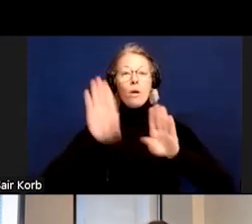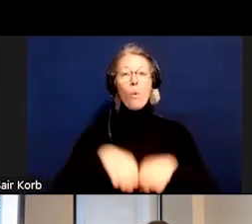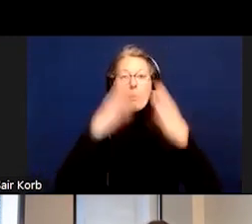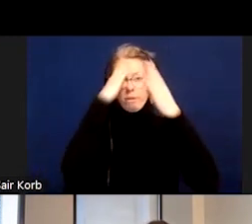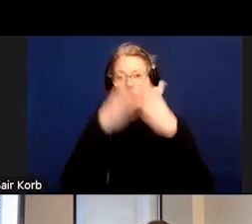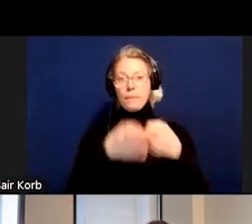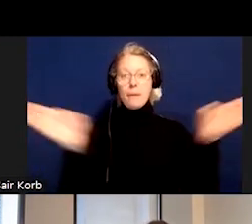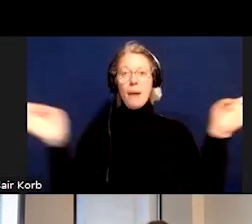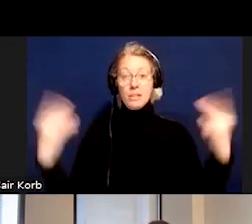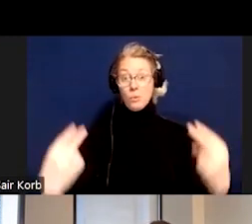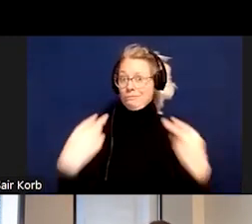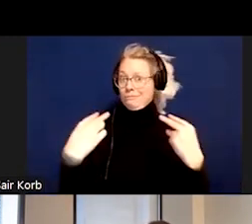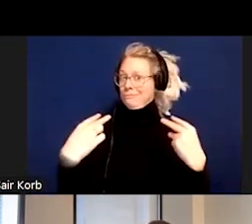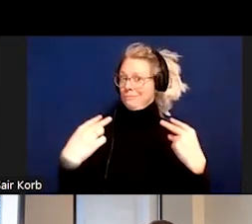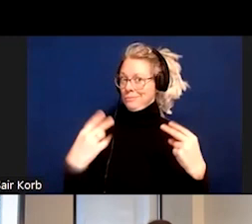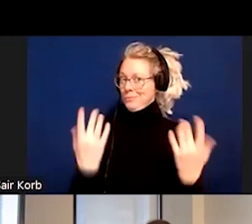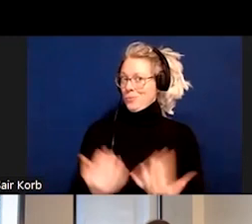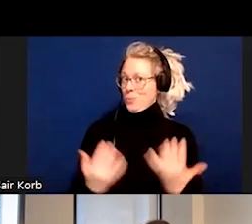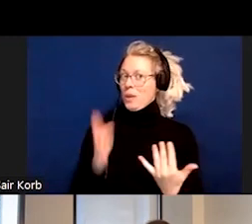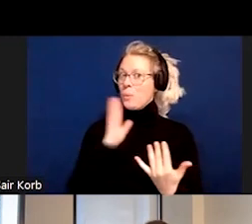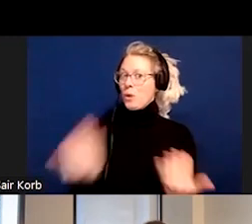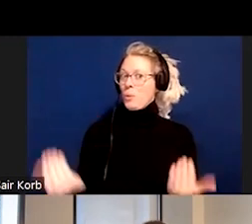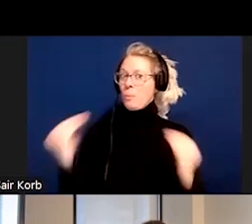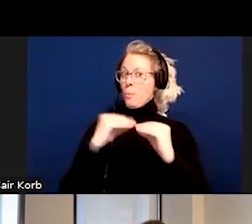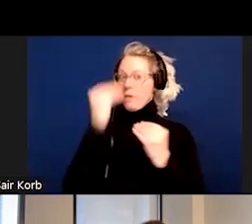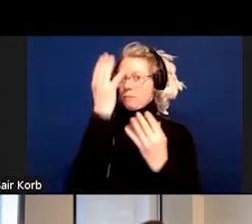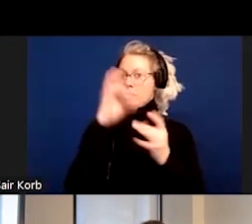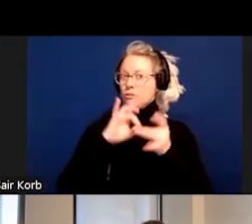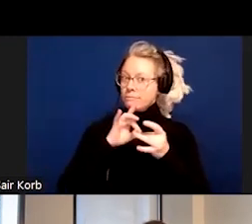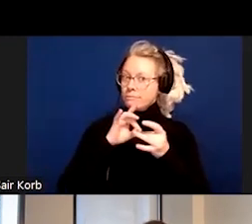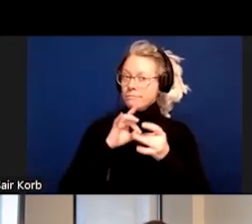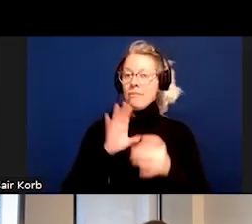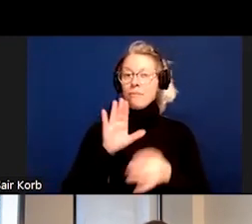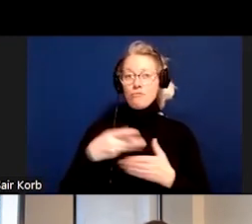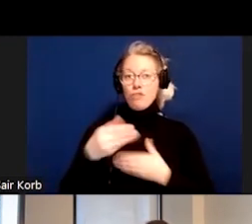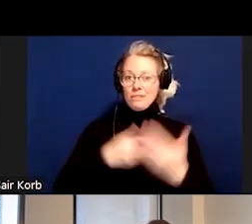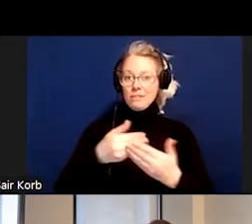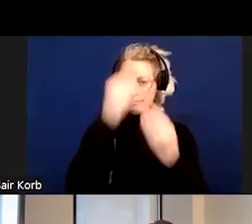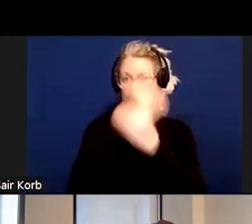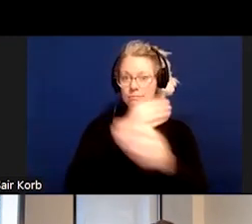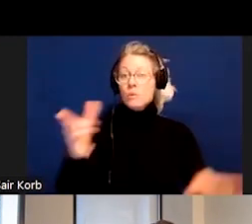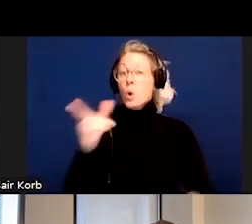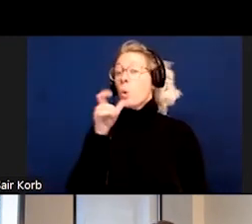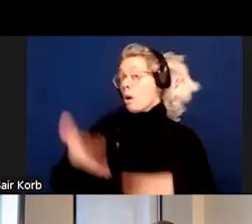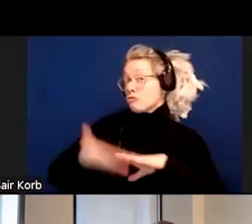So please stay tuned for more information on that process, and if you have any questions, please reach out to Allan.